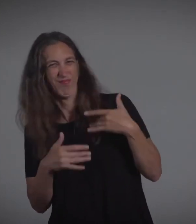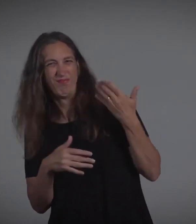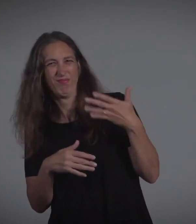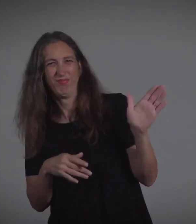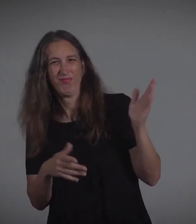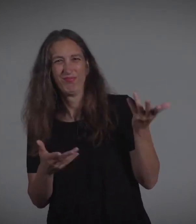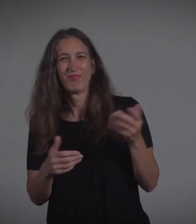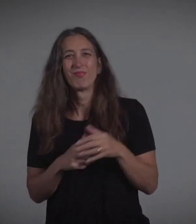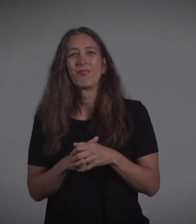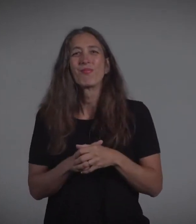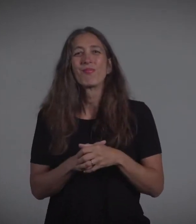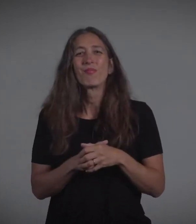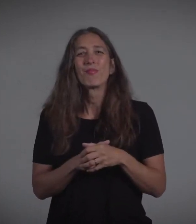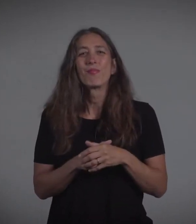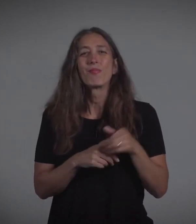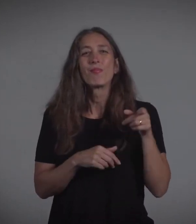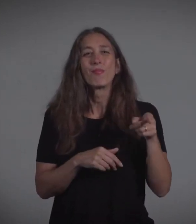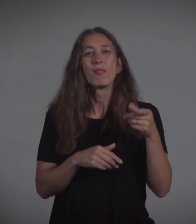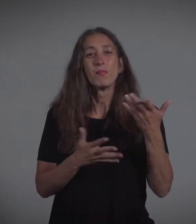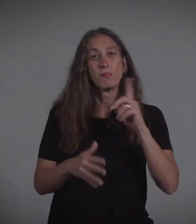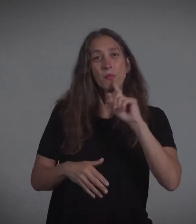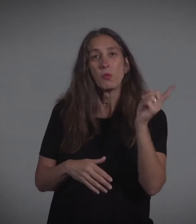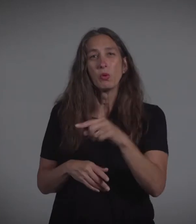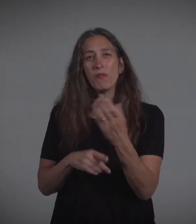if the partner won't do what the abuser wants.